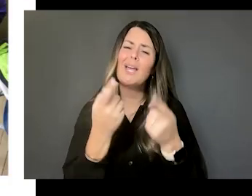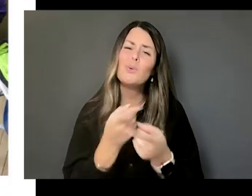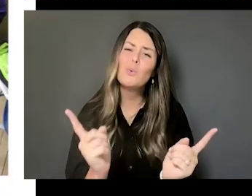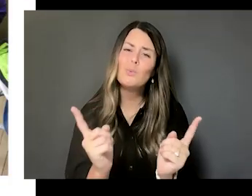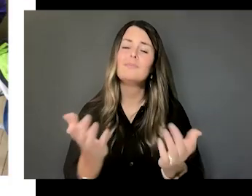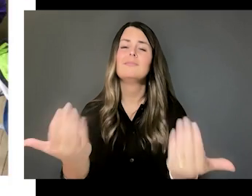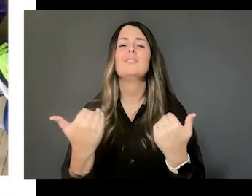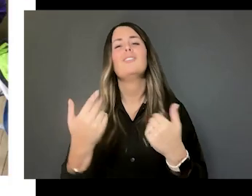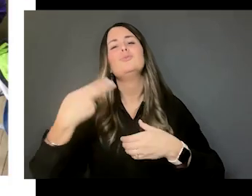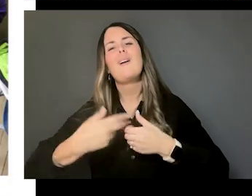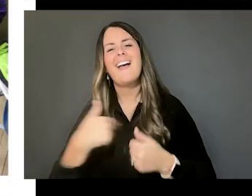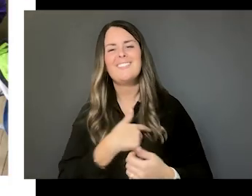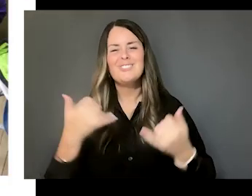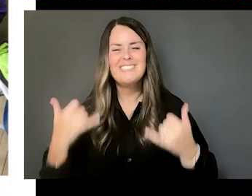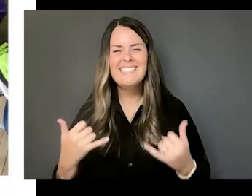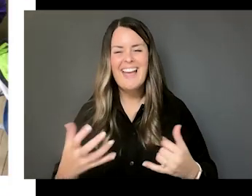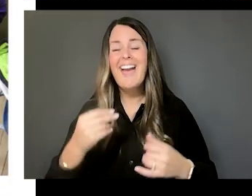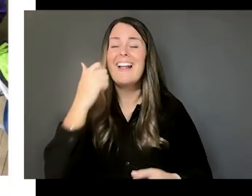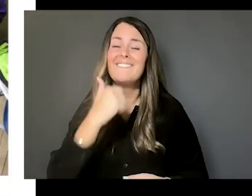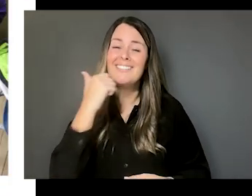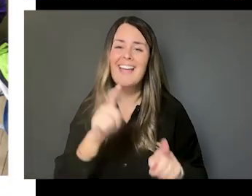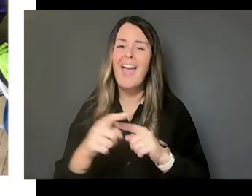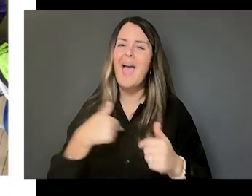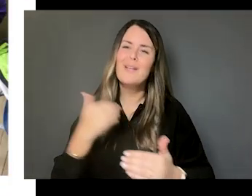for this webinar today and every day as we work toward affirming